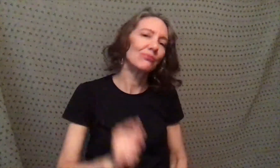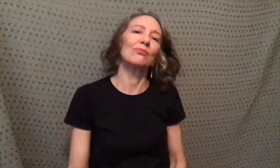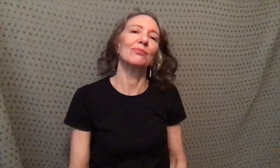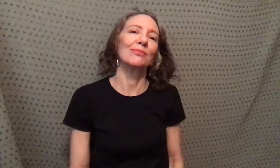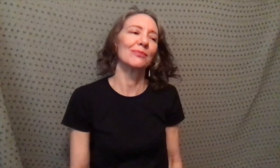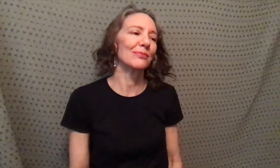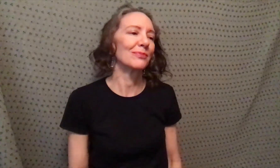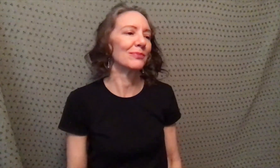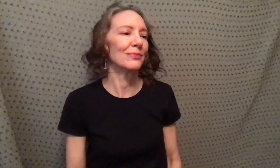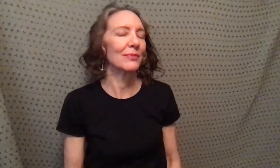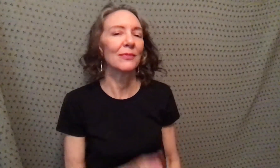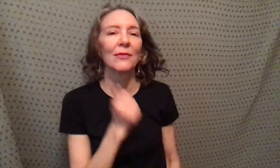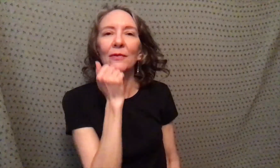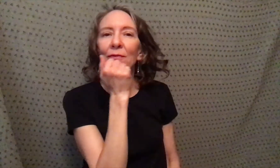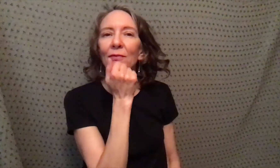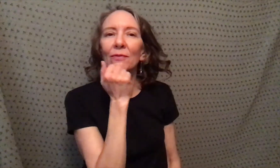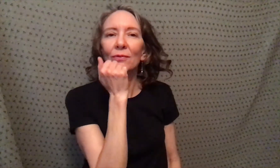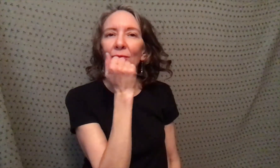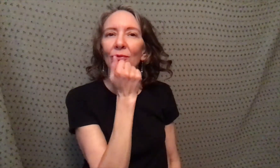like a cap.